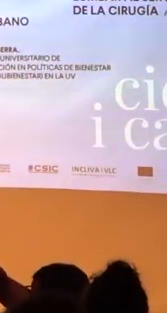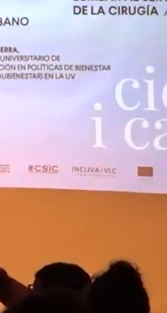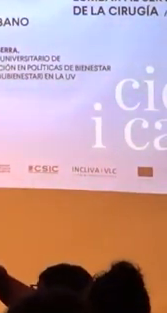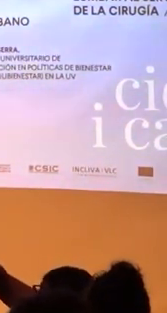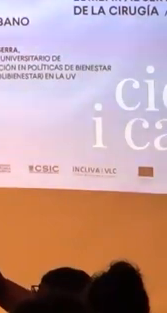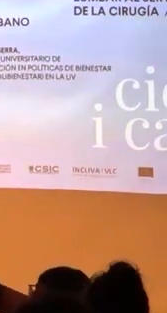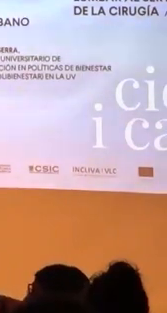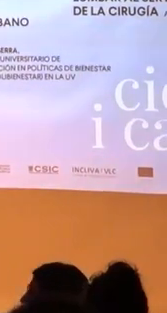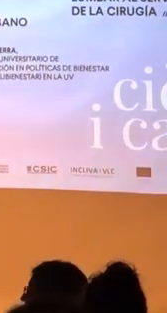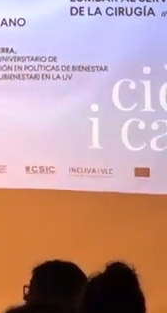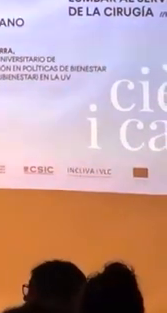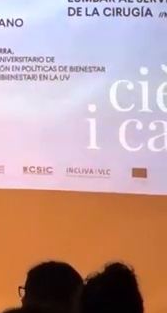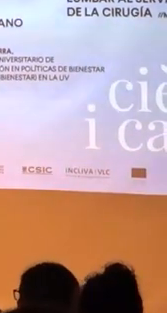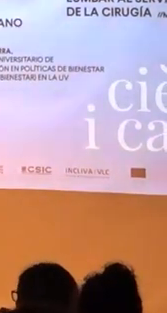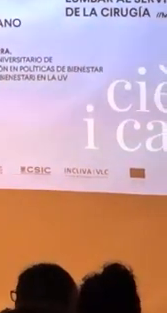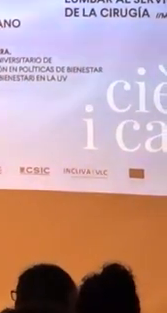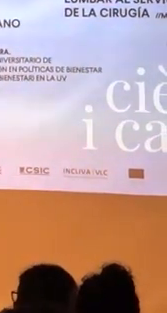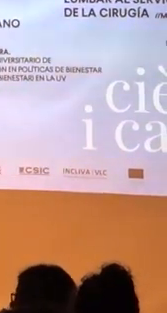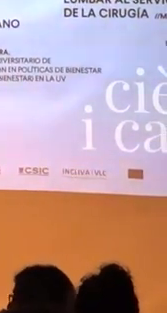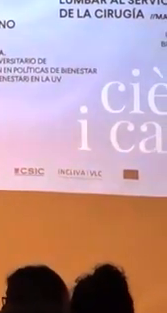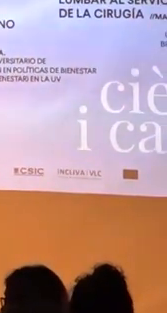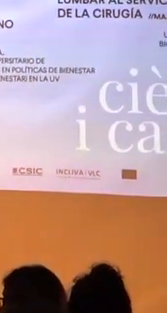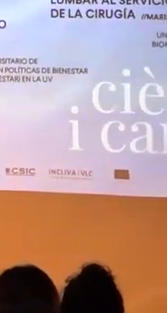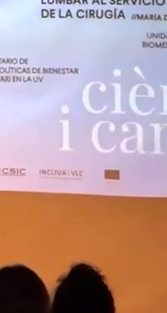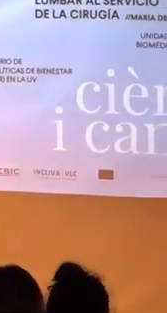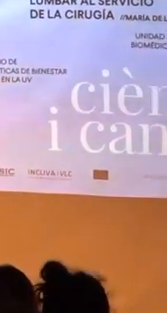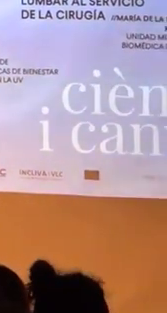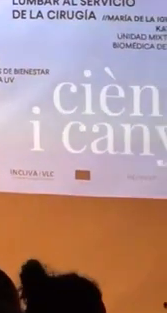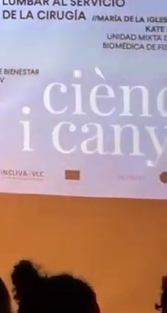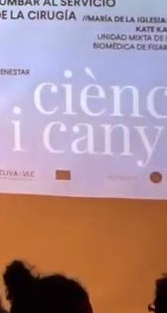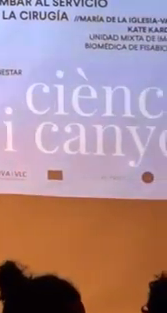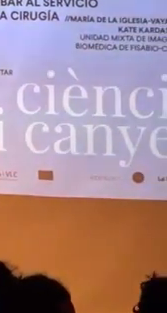I’ll look for it, honestly, it’s good to know why things happen.